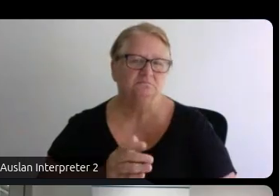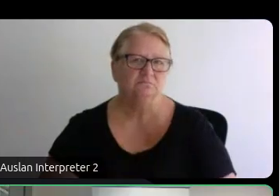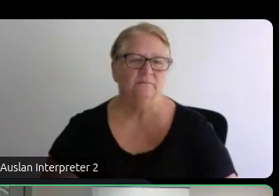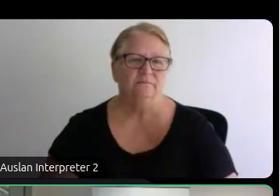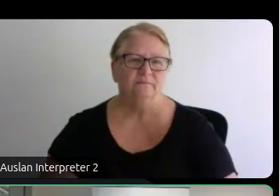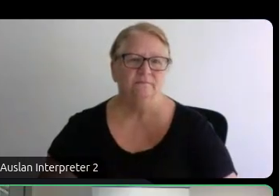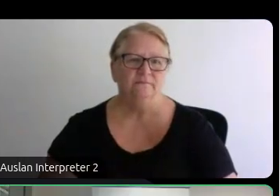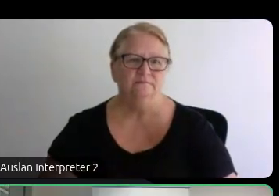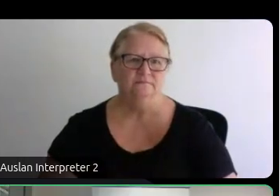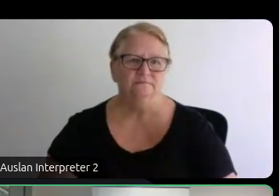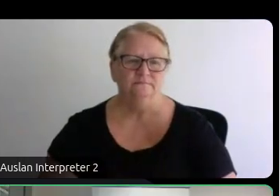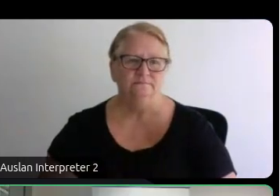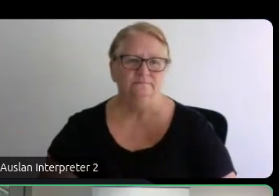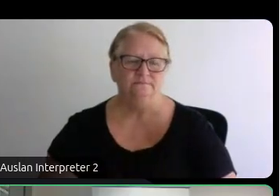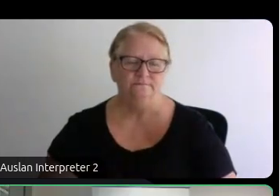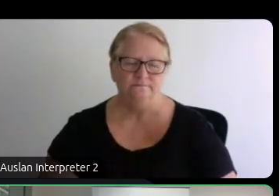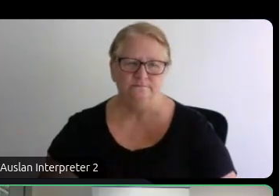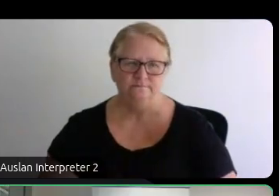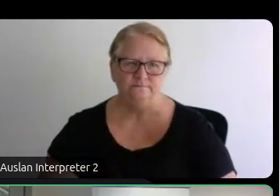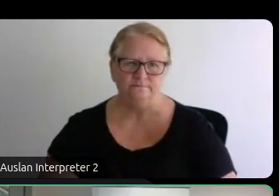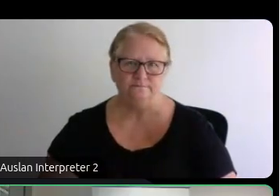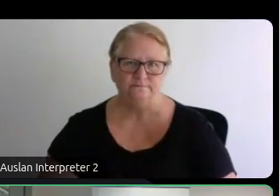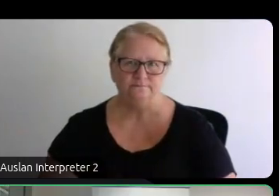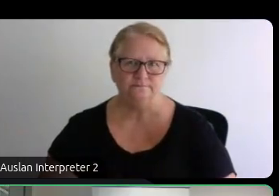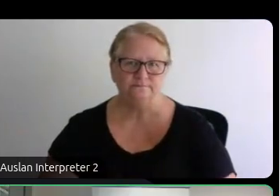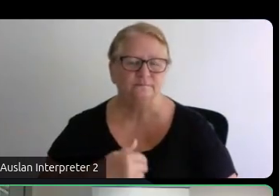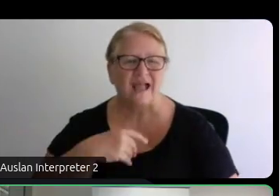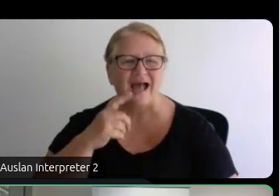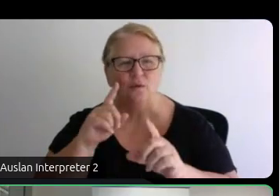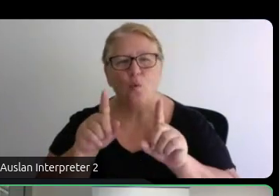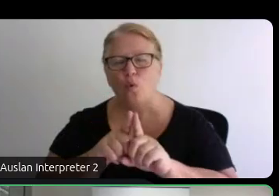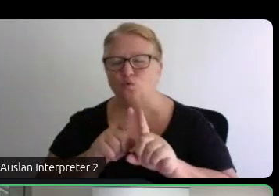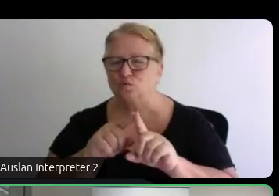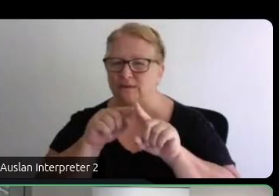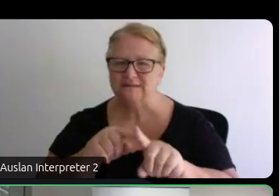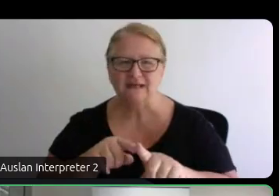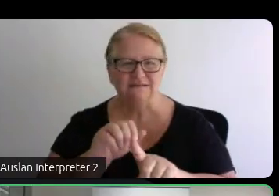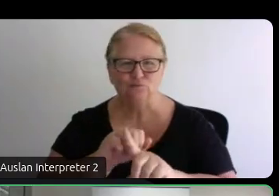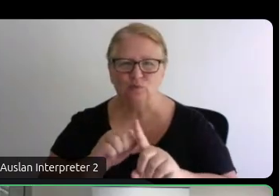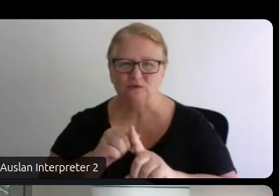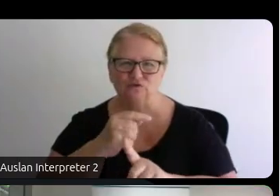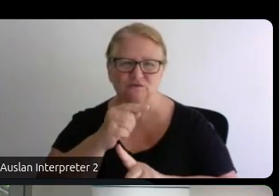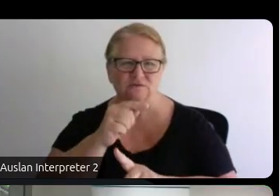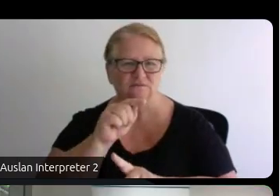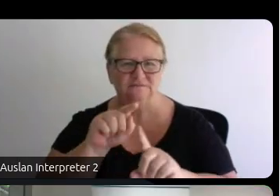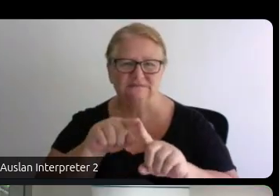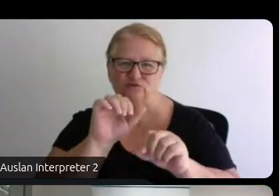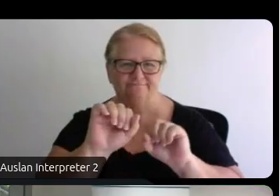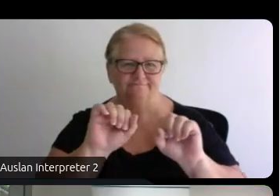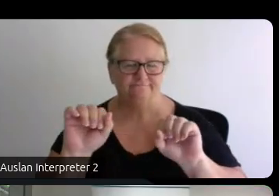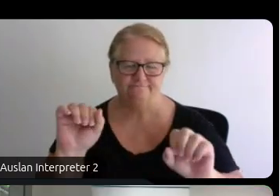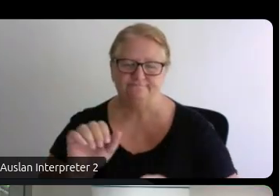it I think is also an individual case by case circumstance uh where you'd have to really look